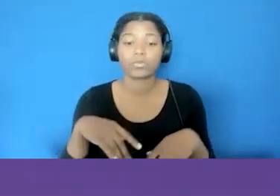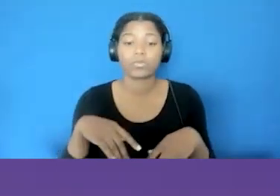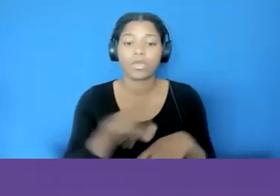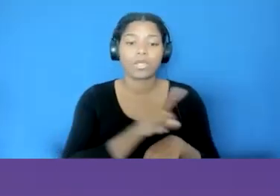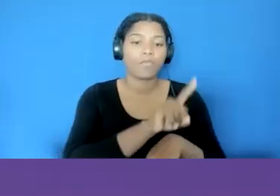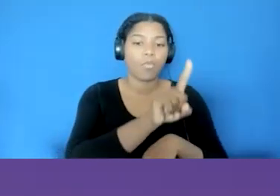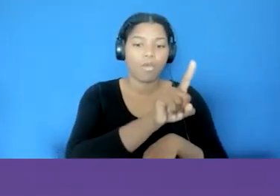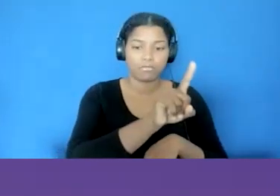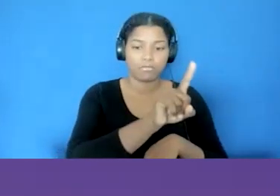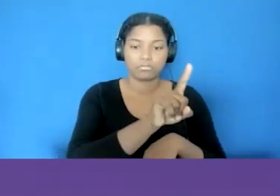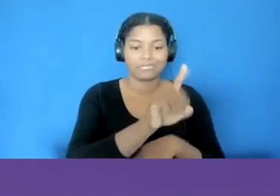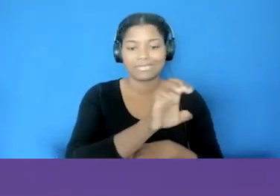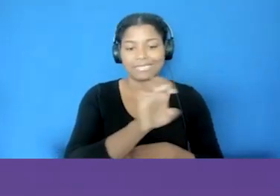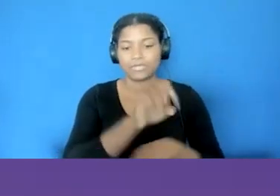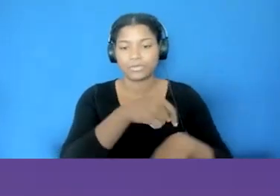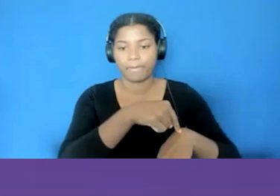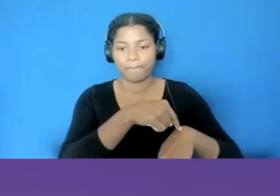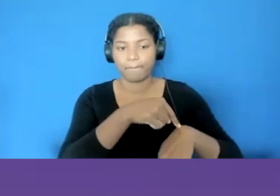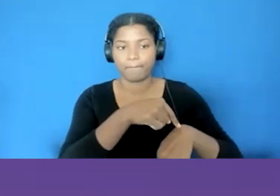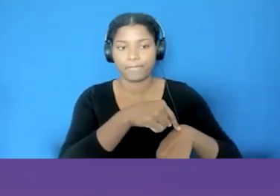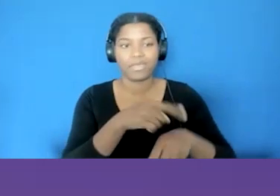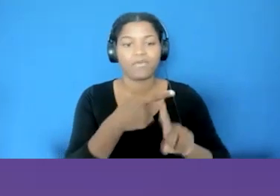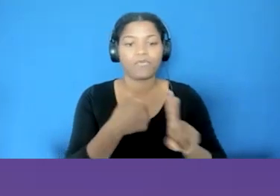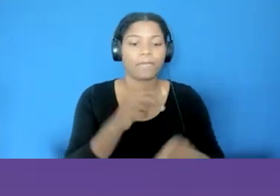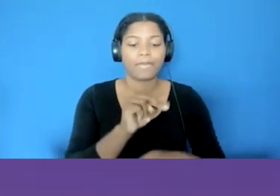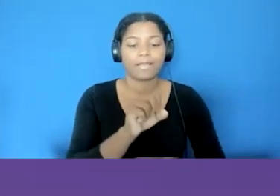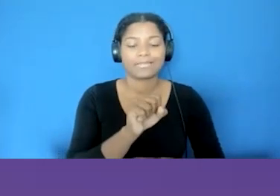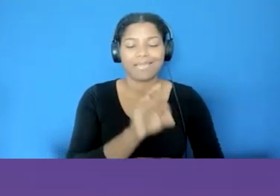for a session presentation by the NSF Office of the Inspector General.